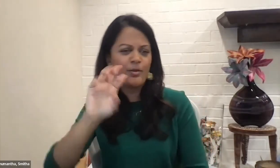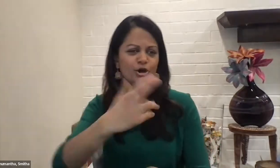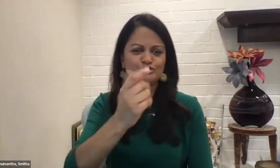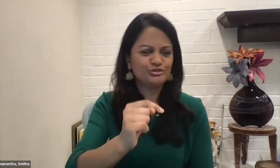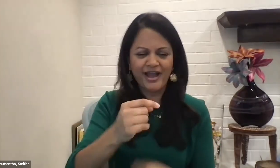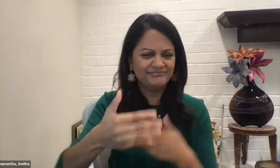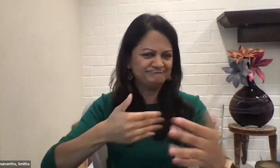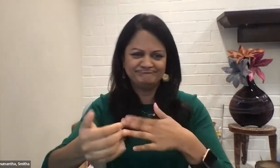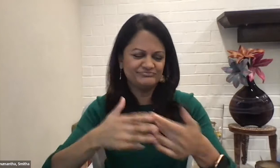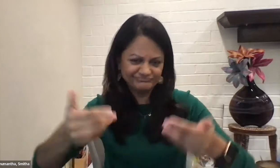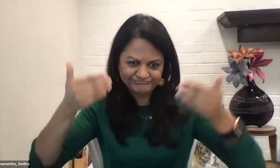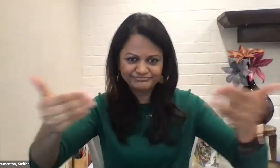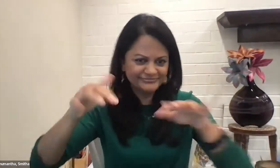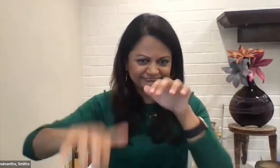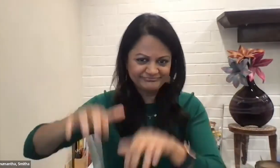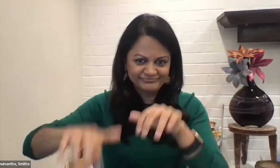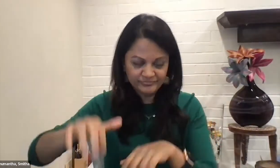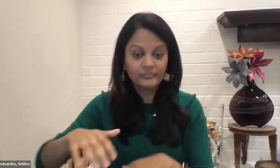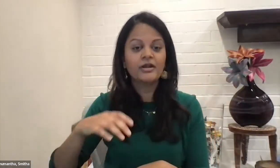either in the Q&A section or in the chat.